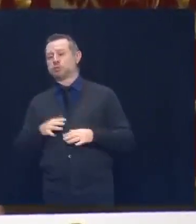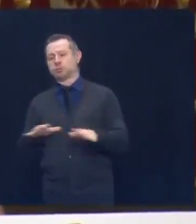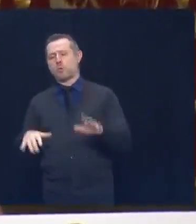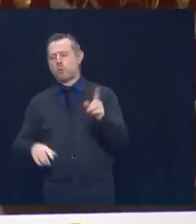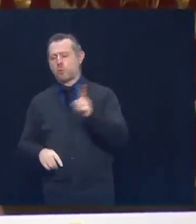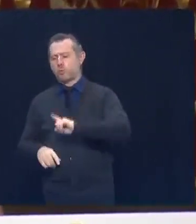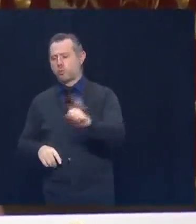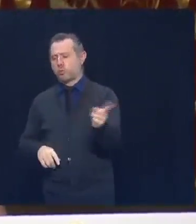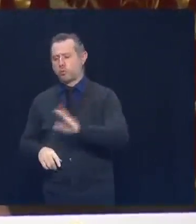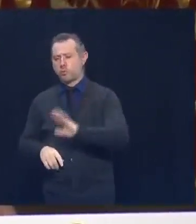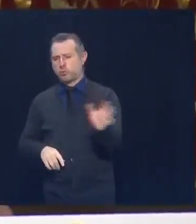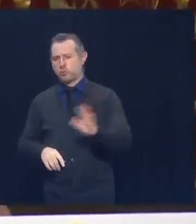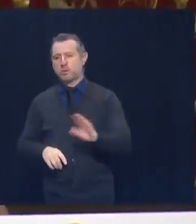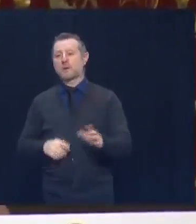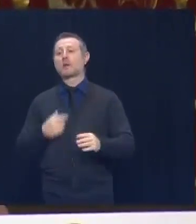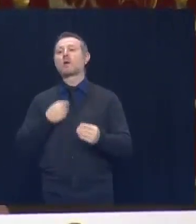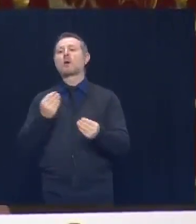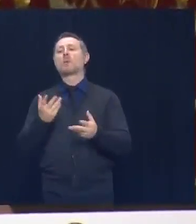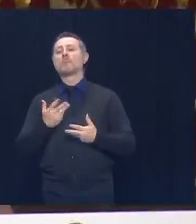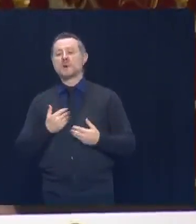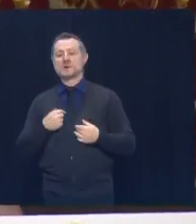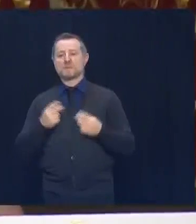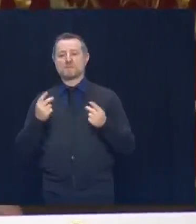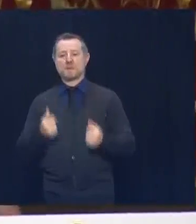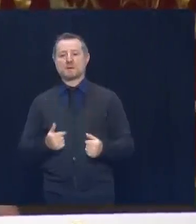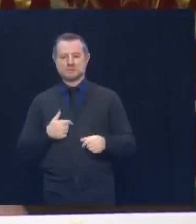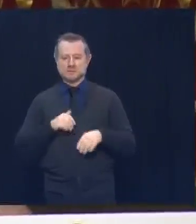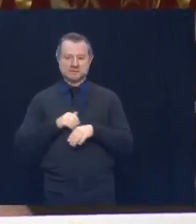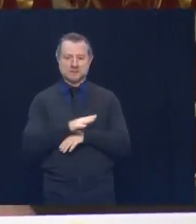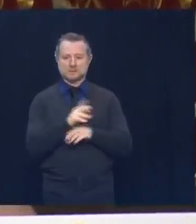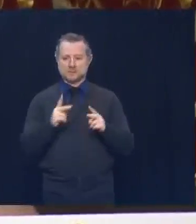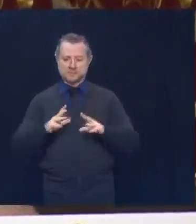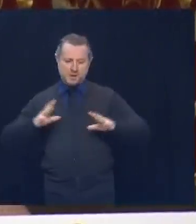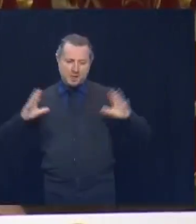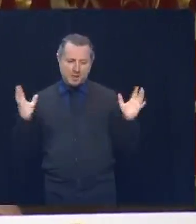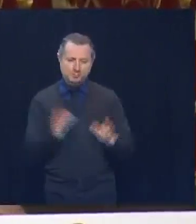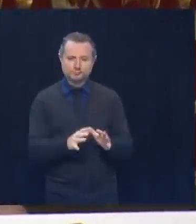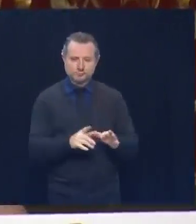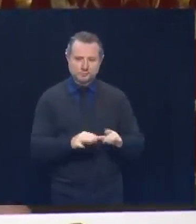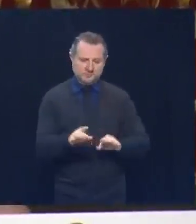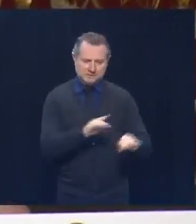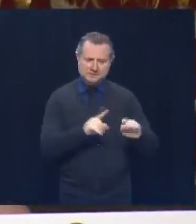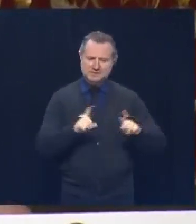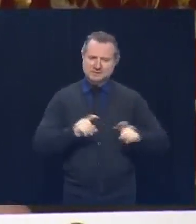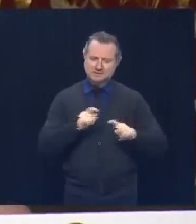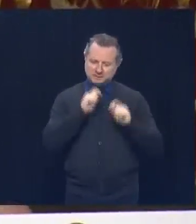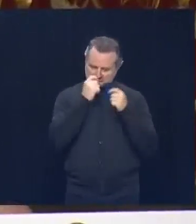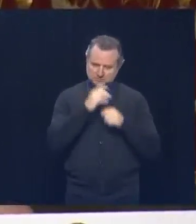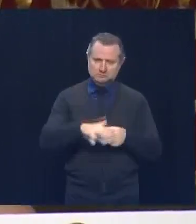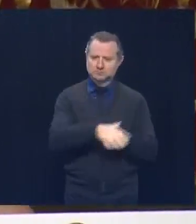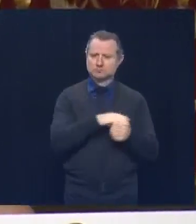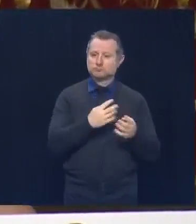CLOSELY. MYRA IS ONE OF THEM. I CHALLENGE THE PREMISE WE LET IT GET SO BAD.